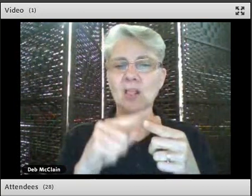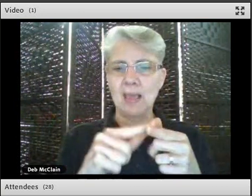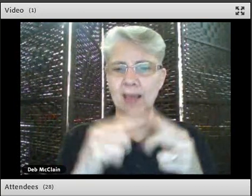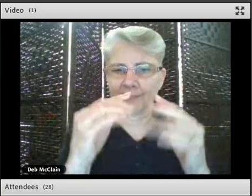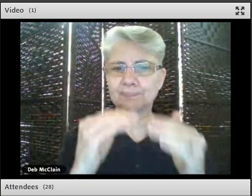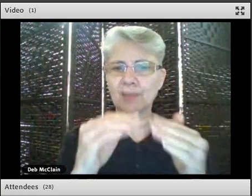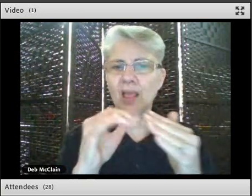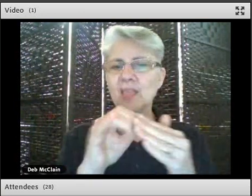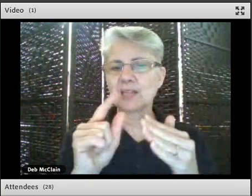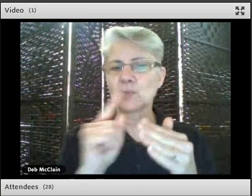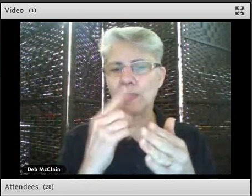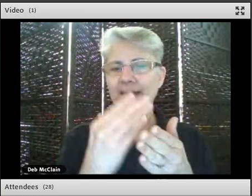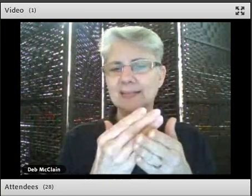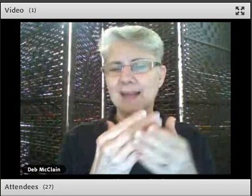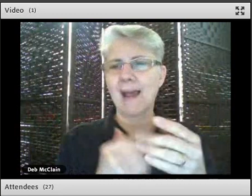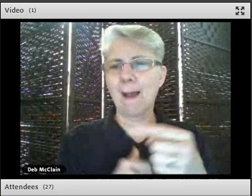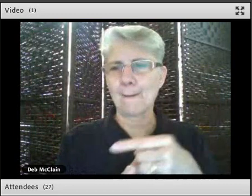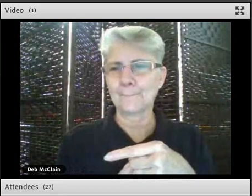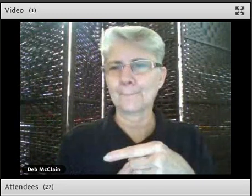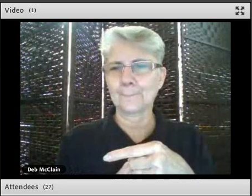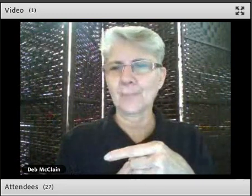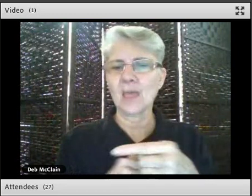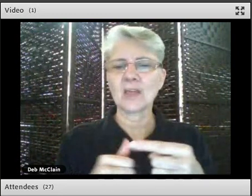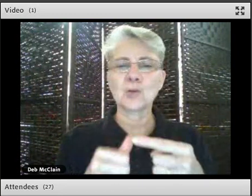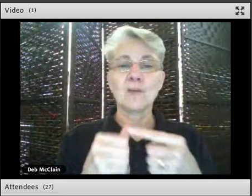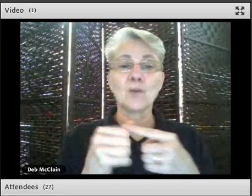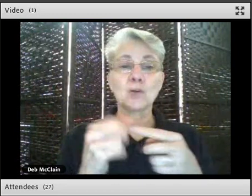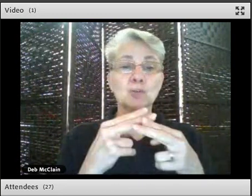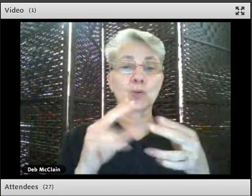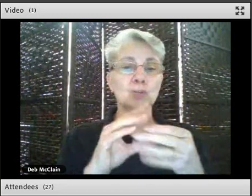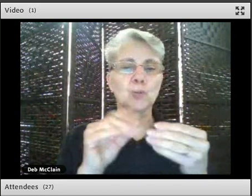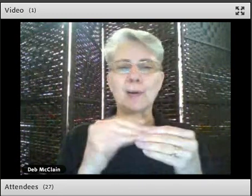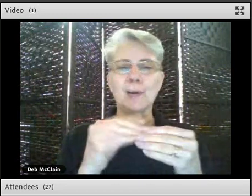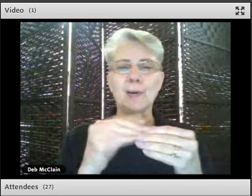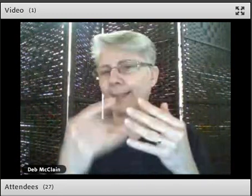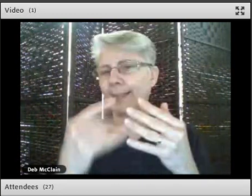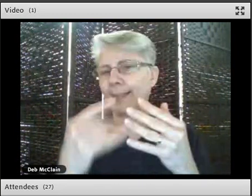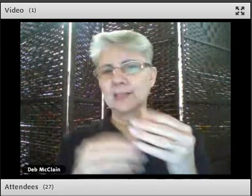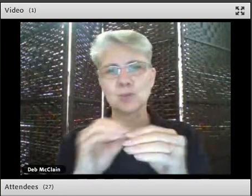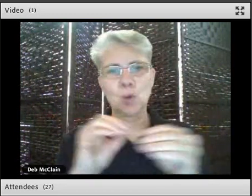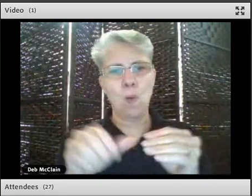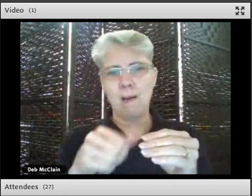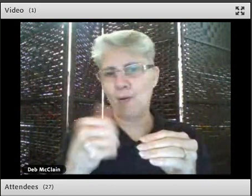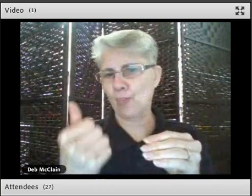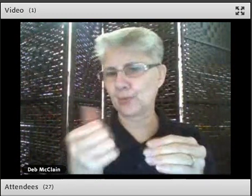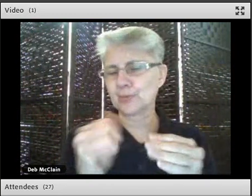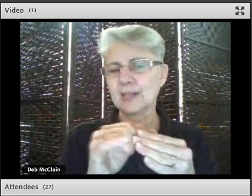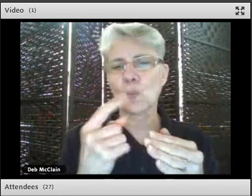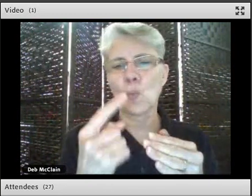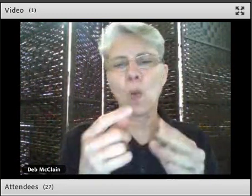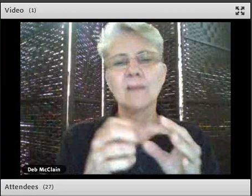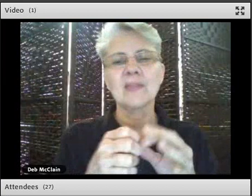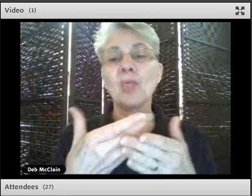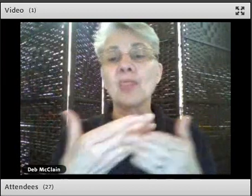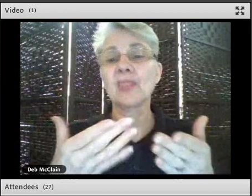that they are talking about maybe revising, so this could change over time.